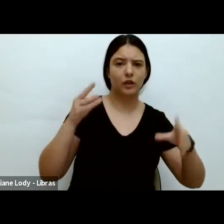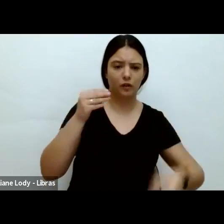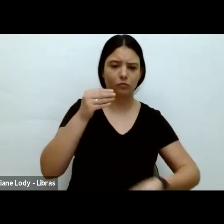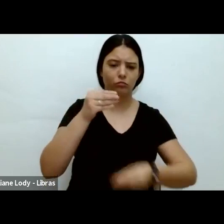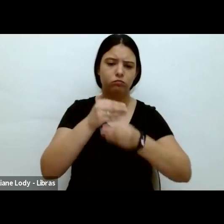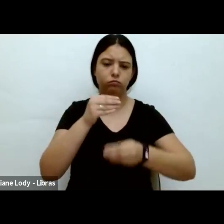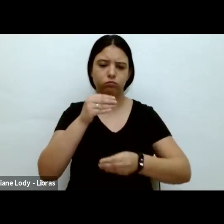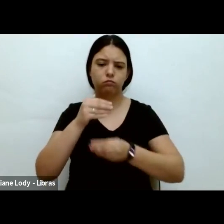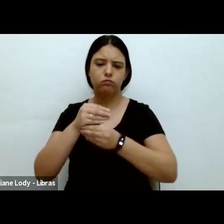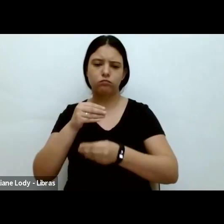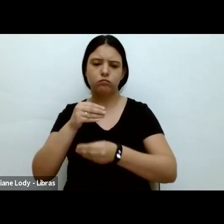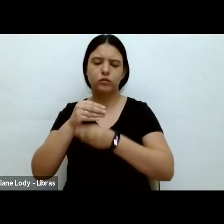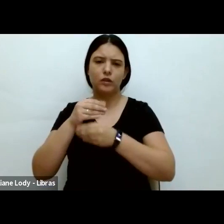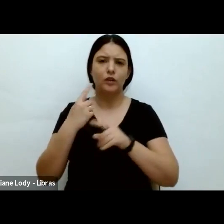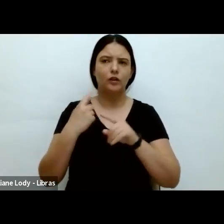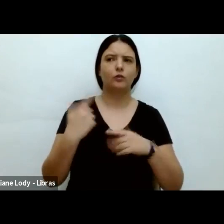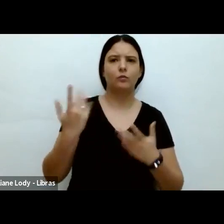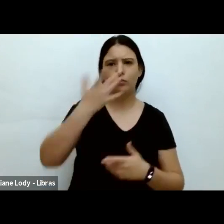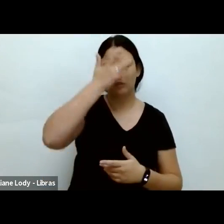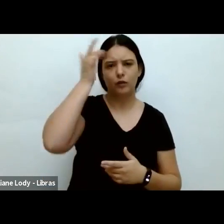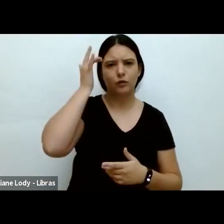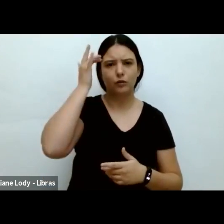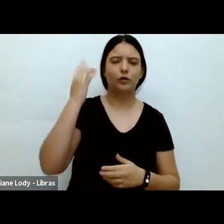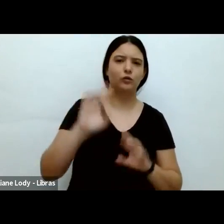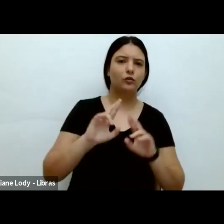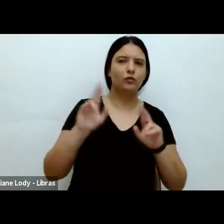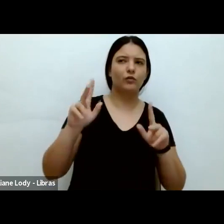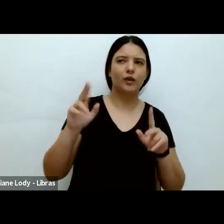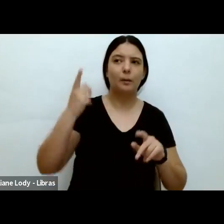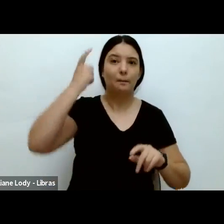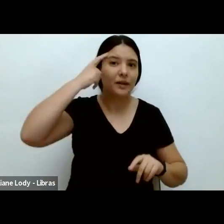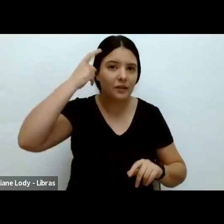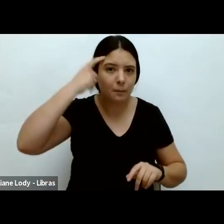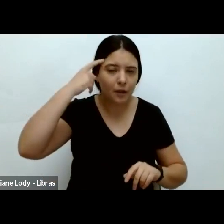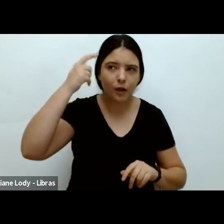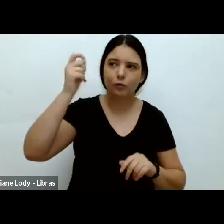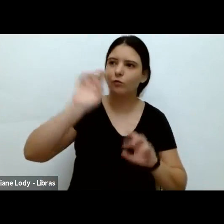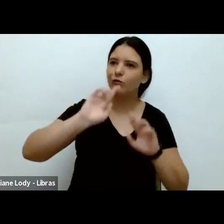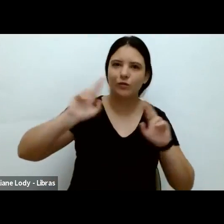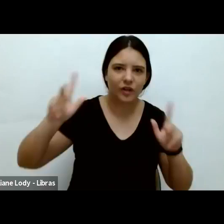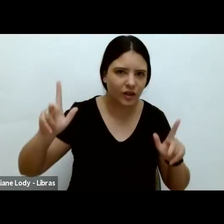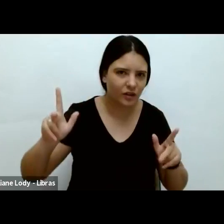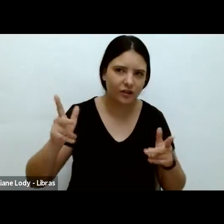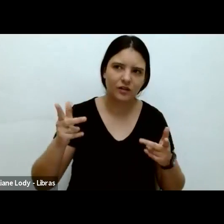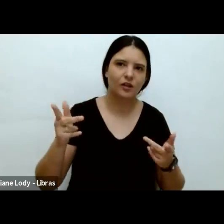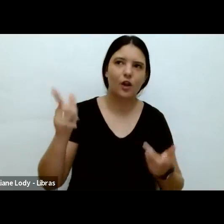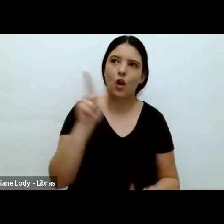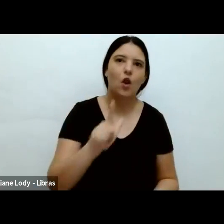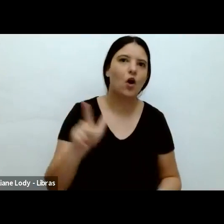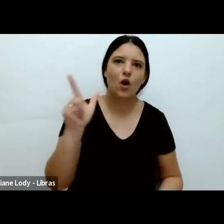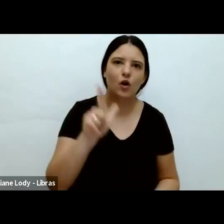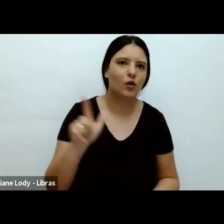background. comes together. er. Immediately produce er. Immediately produce so course Immediately produce so course